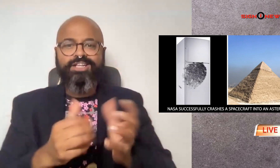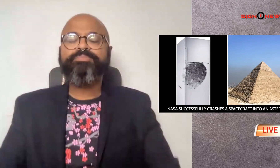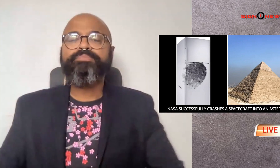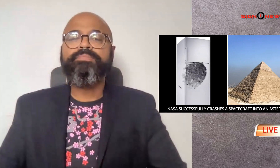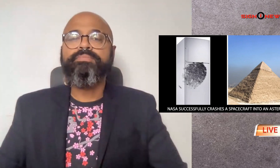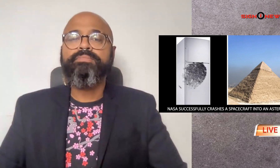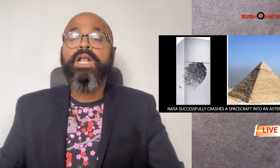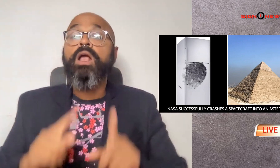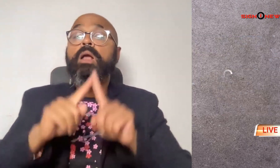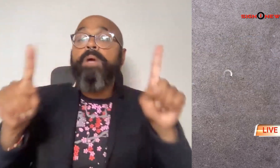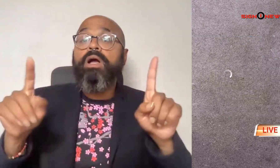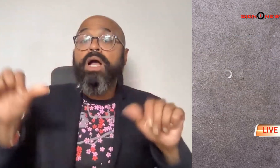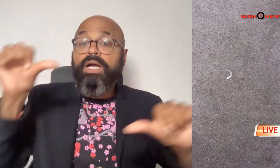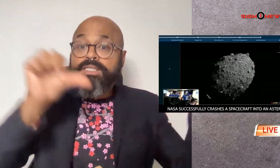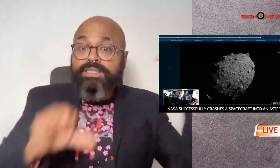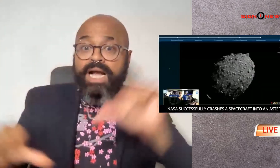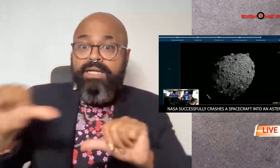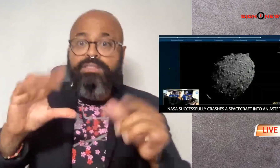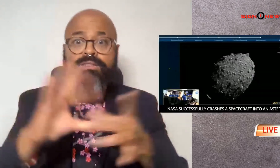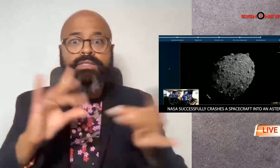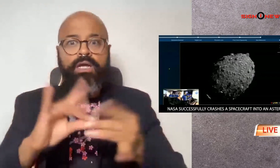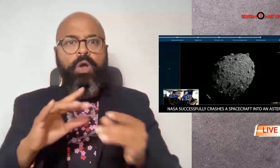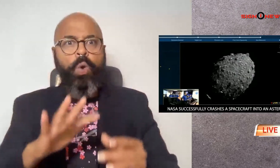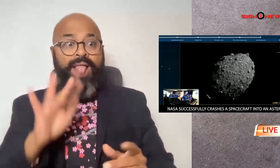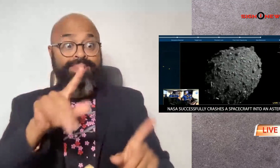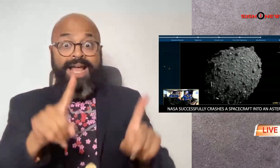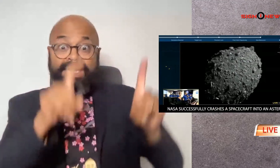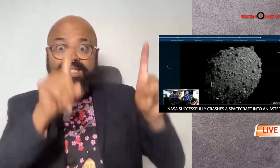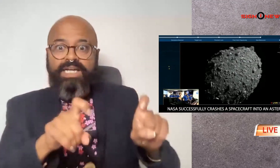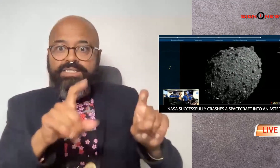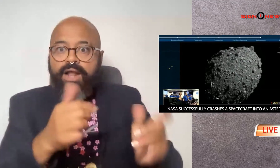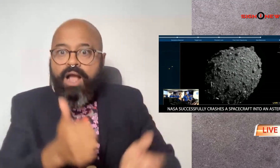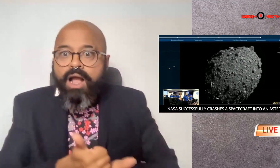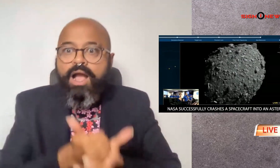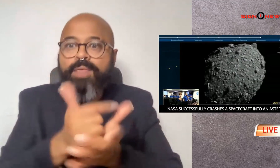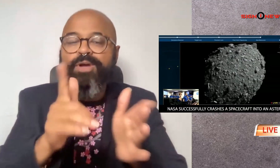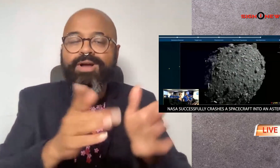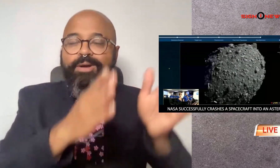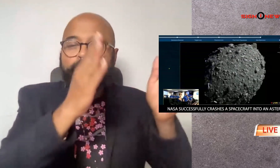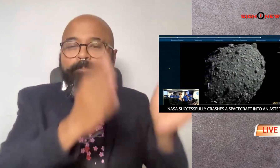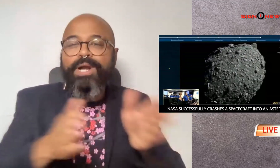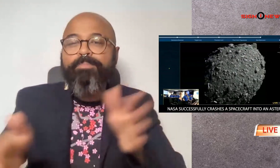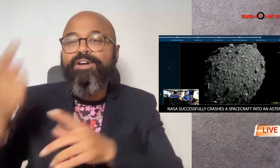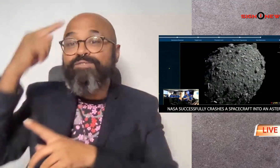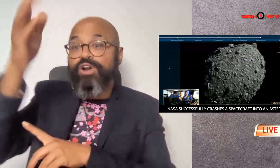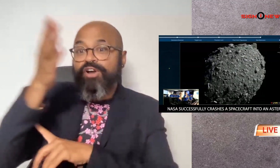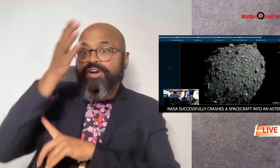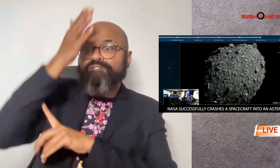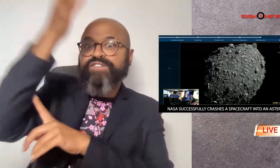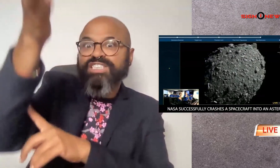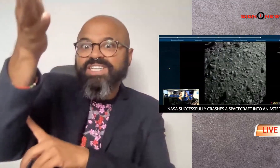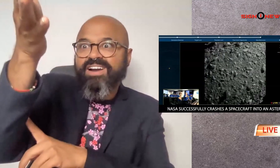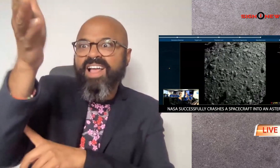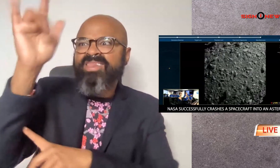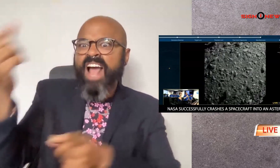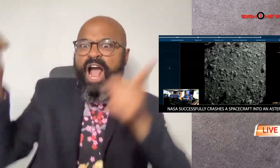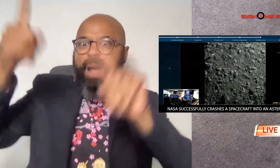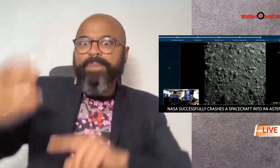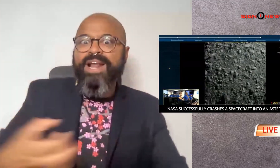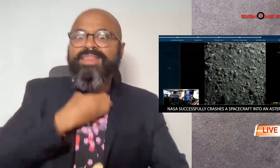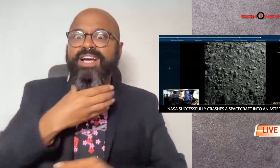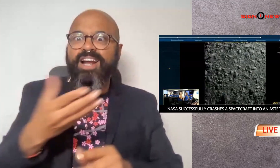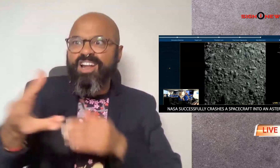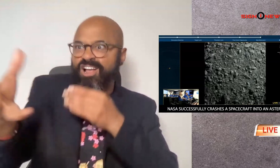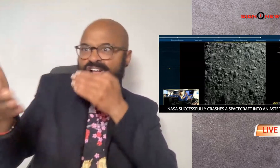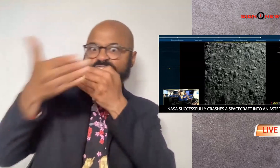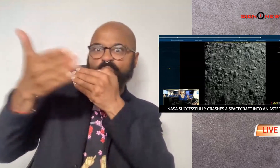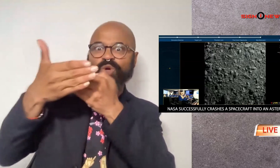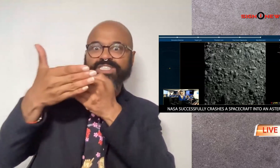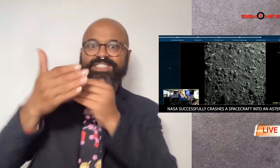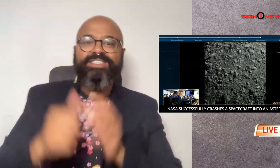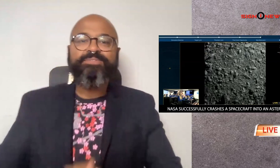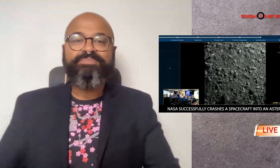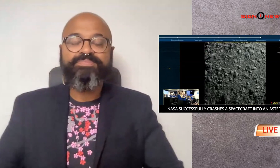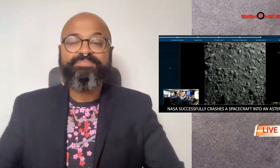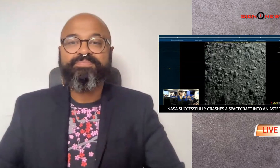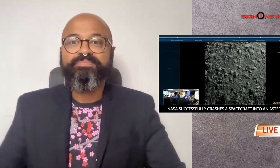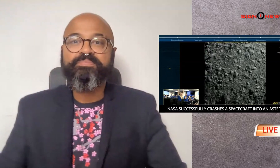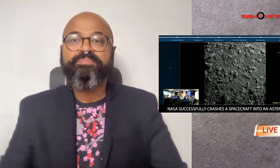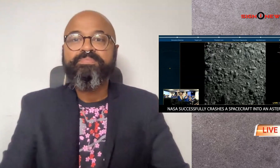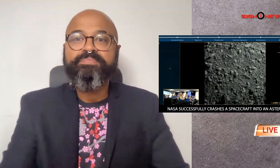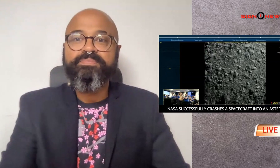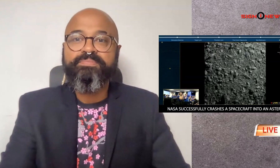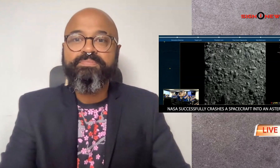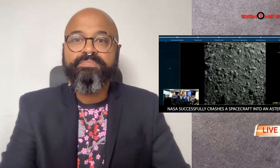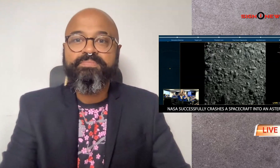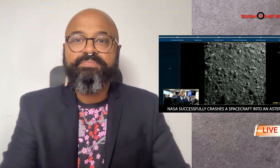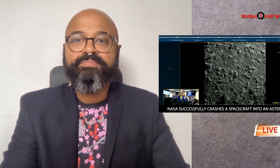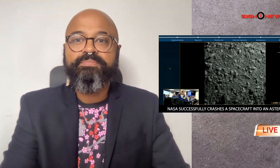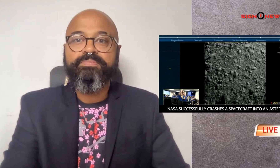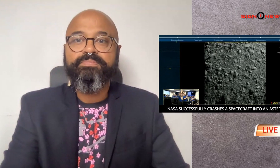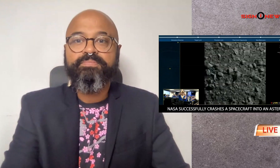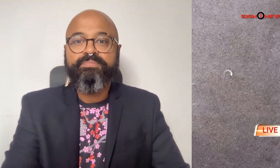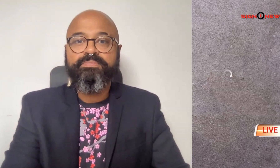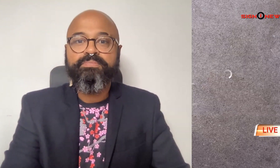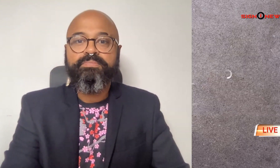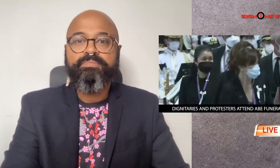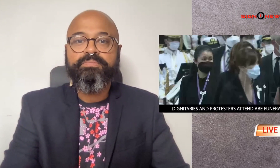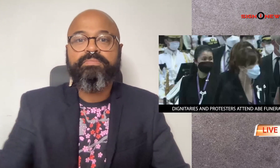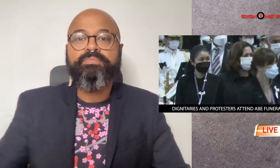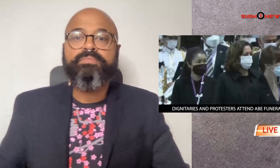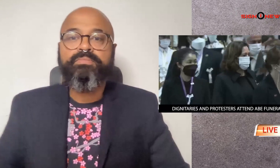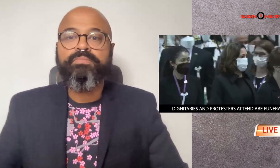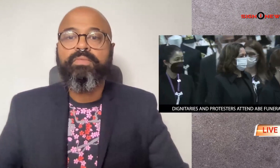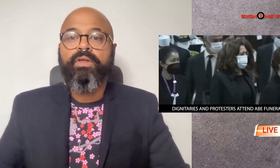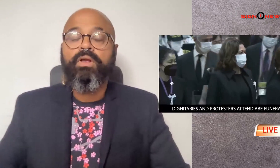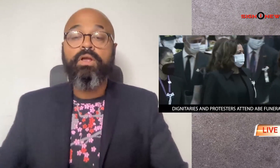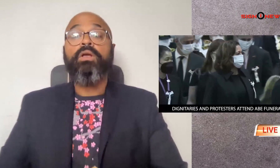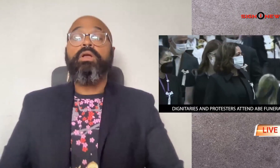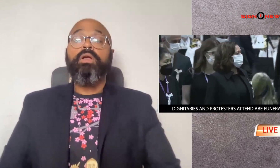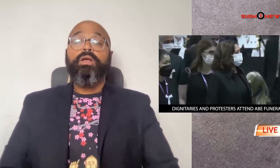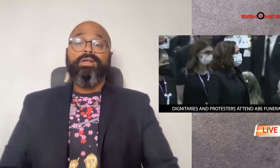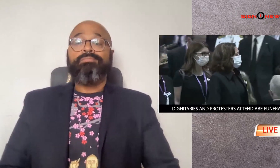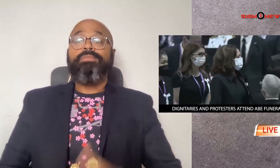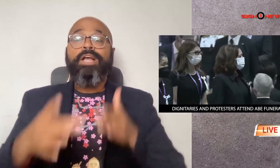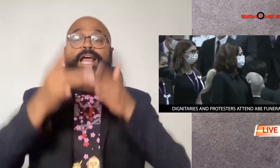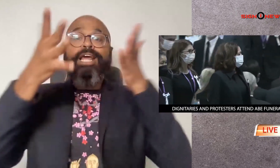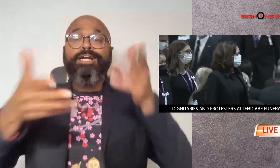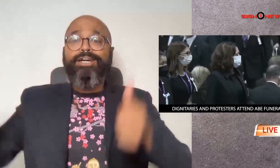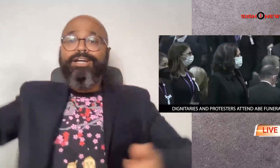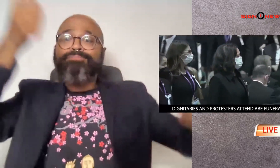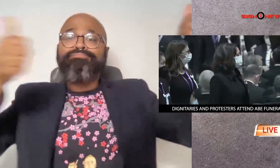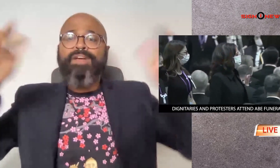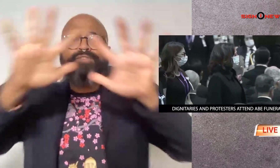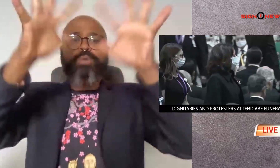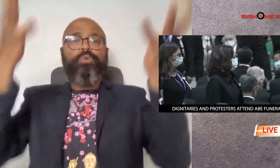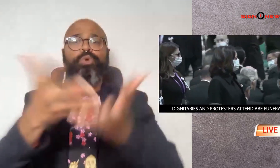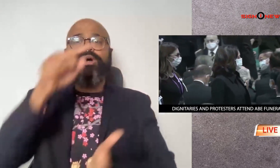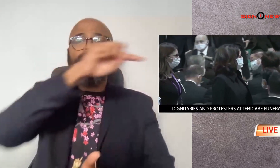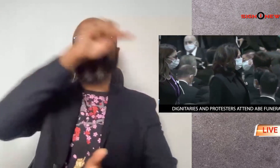scientists say this test helps them prepare for future threats that could be much closer